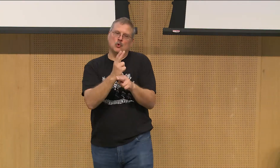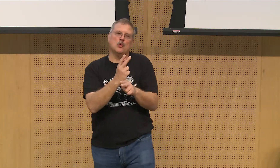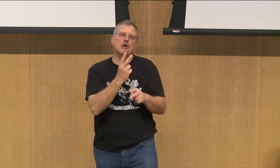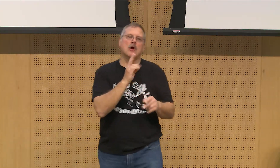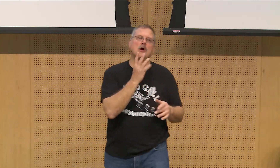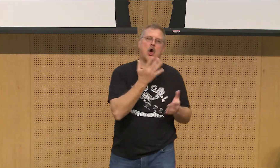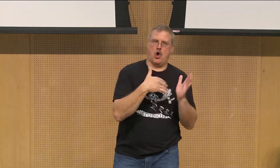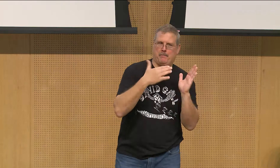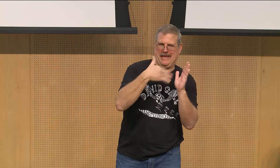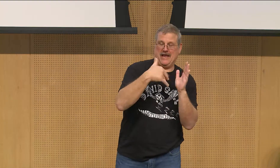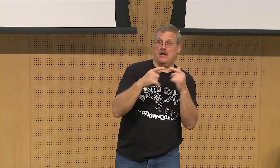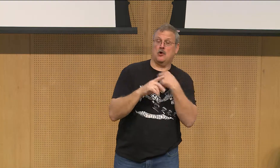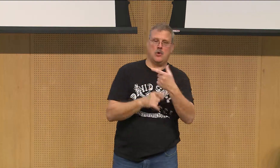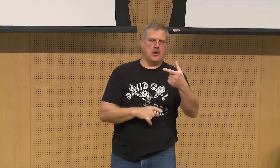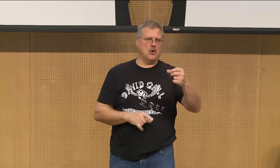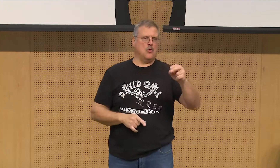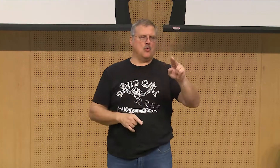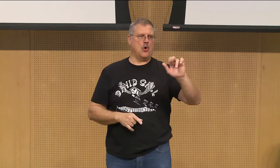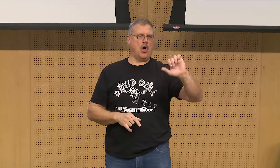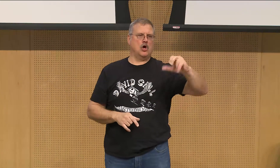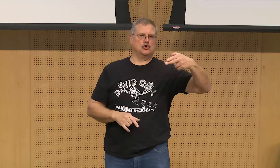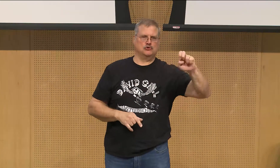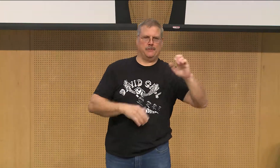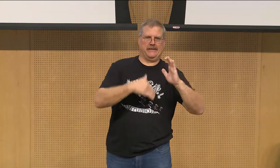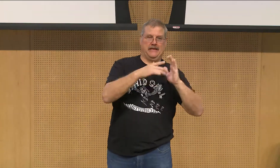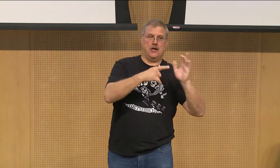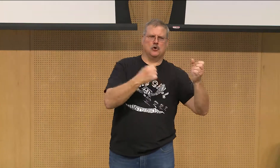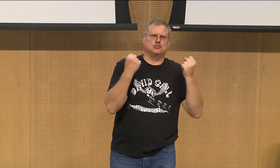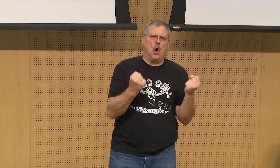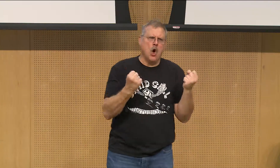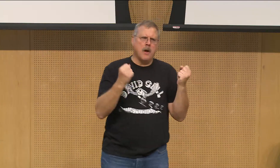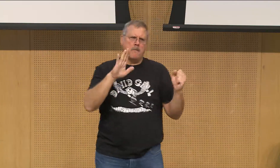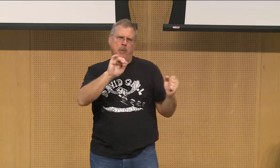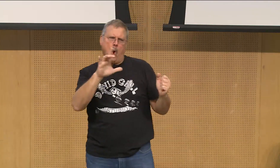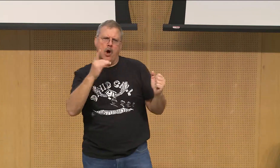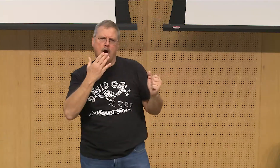It's very bold colors, and Nancy uses--